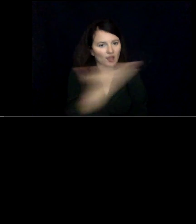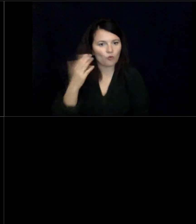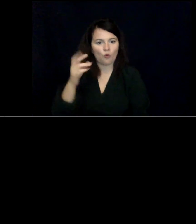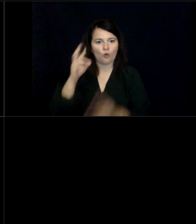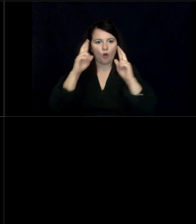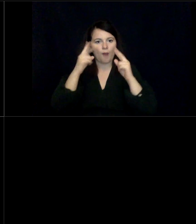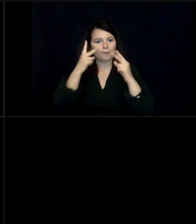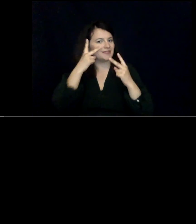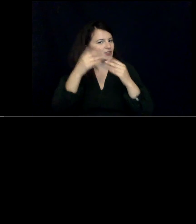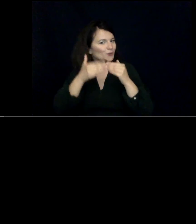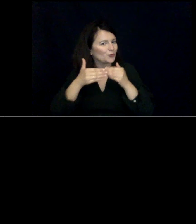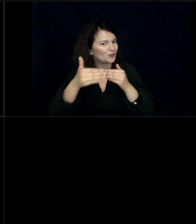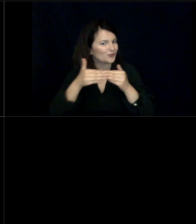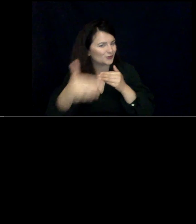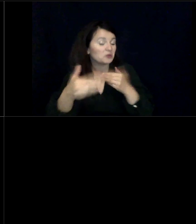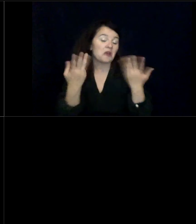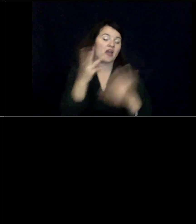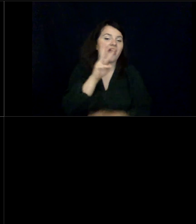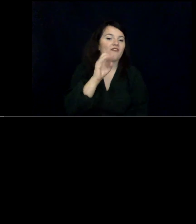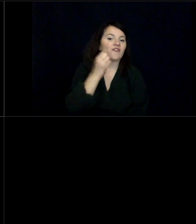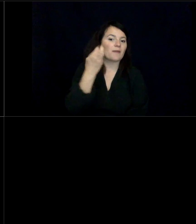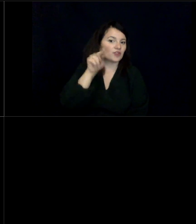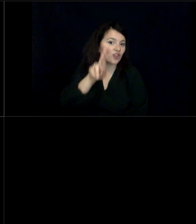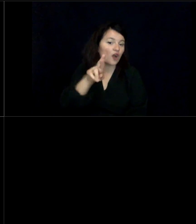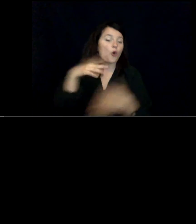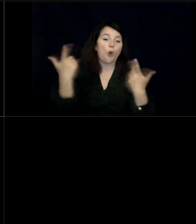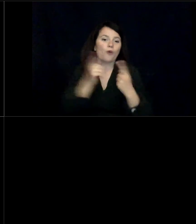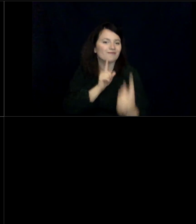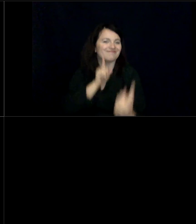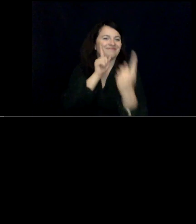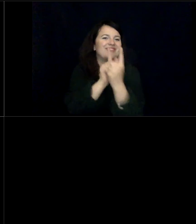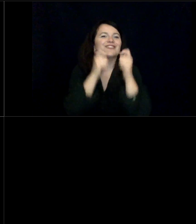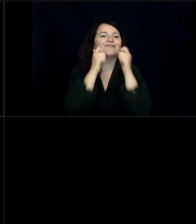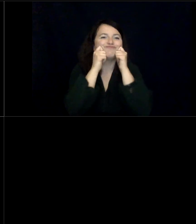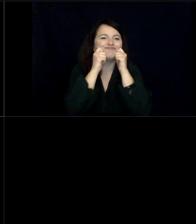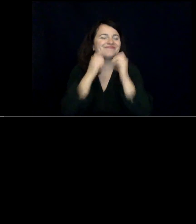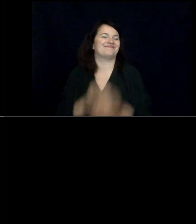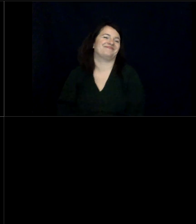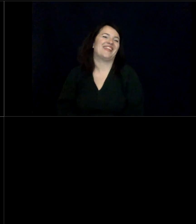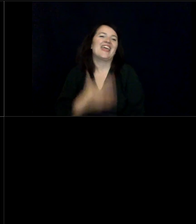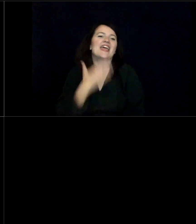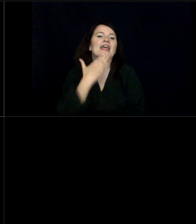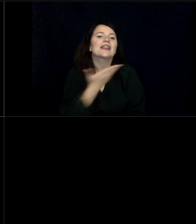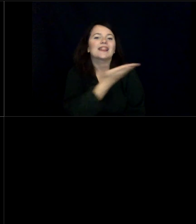either in webinars or physical possibilities. Thank you very much. See you soon.